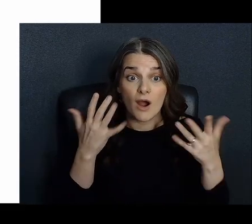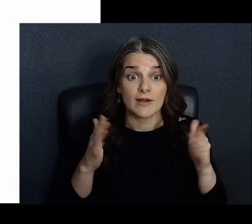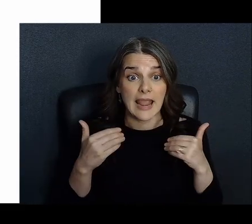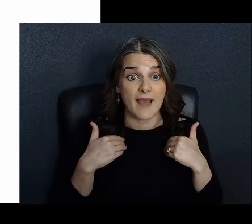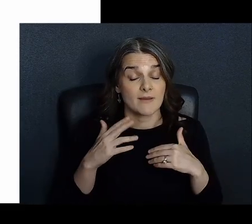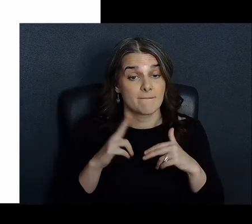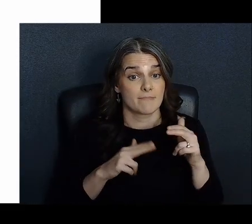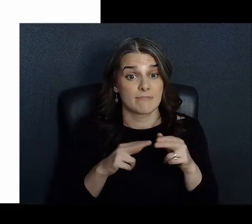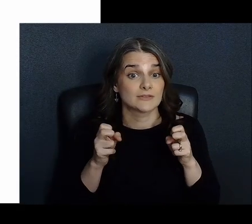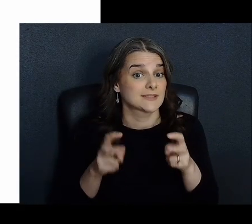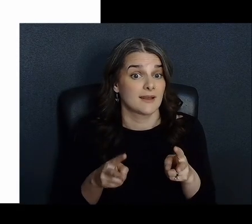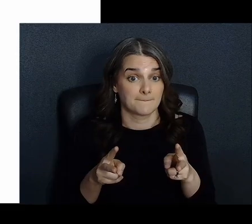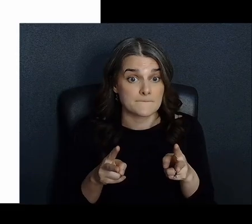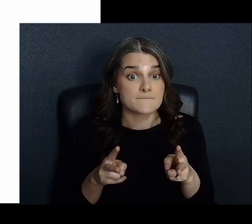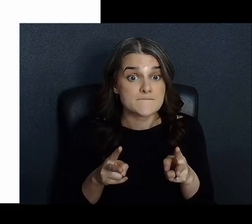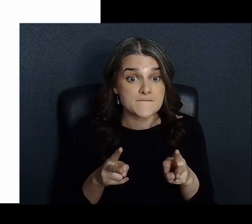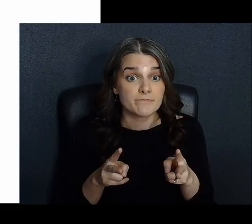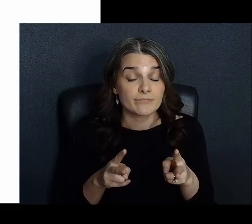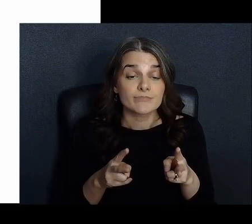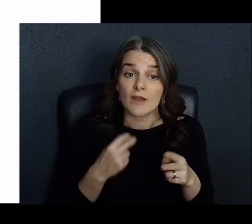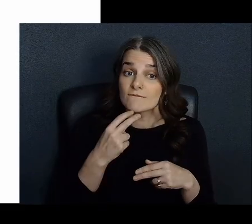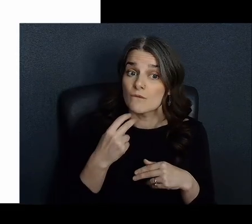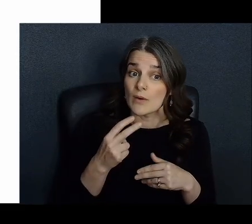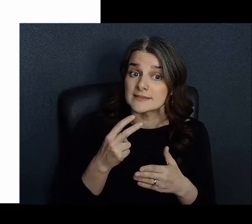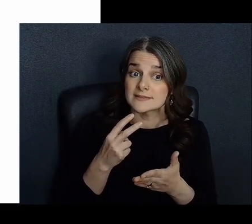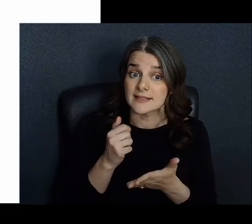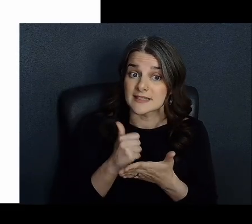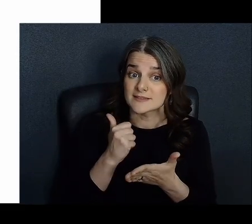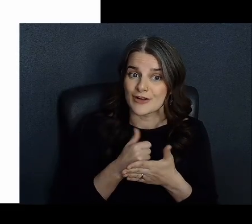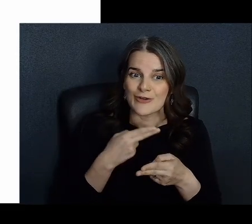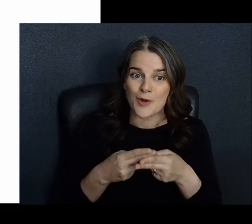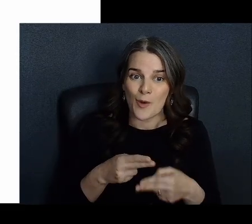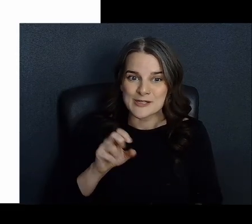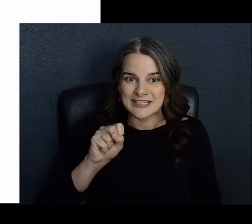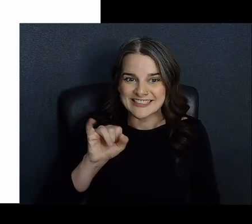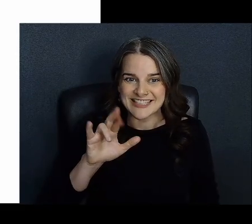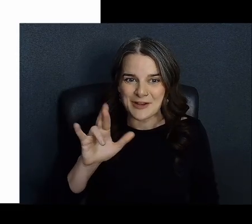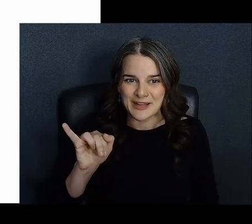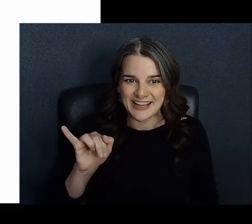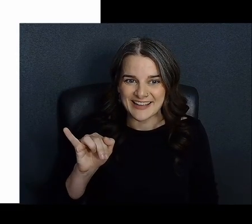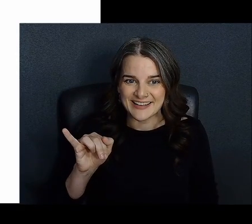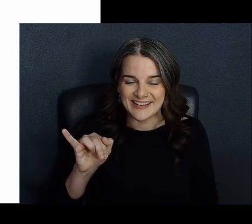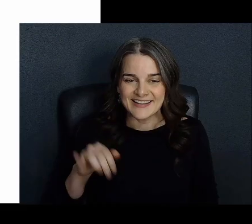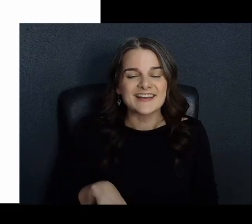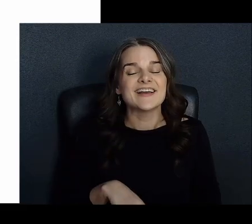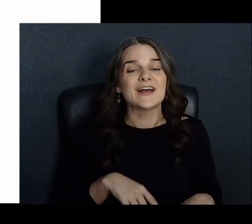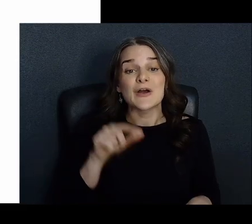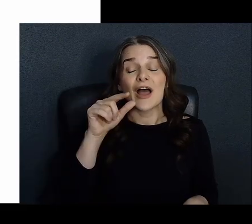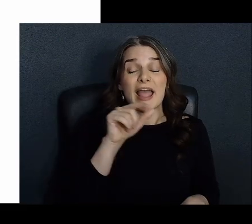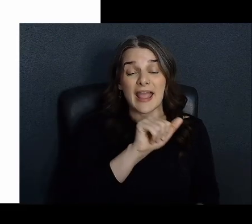On an iPhone, the voice assistant is called Siri. And on an Android phone, it's the Google Assistant.